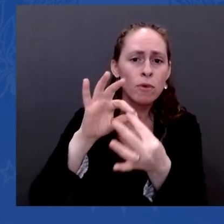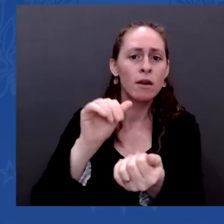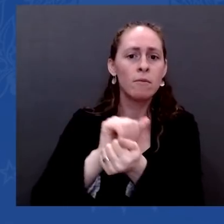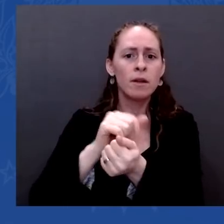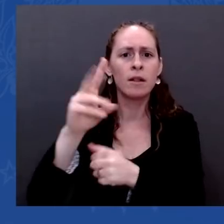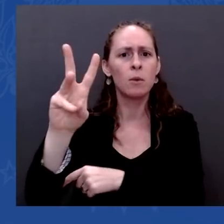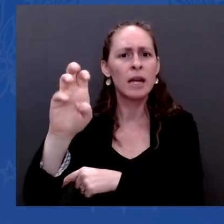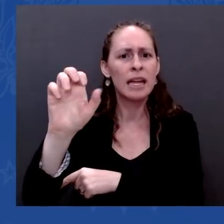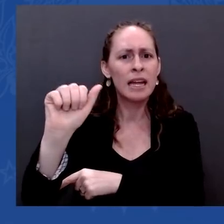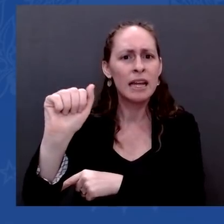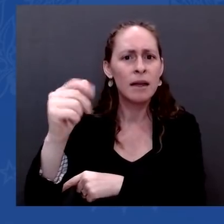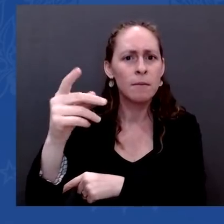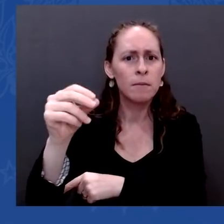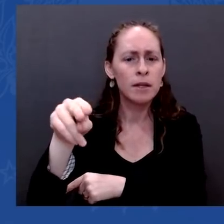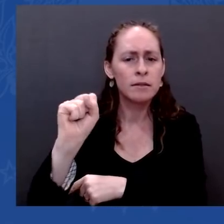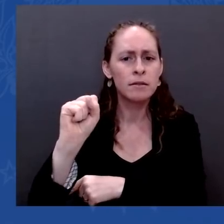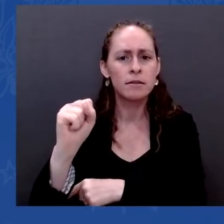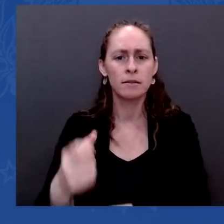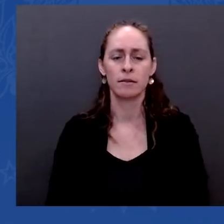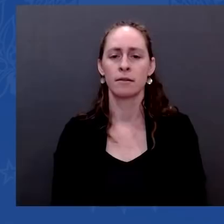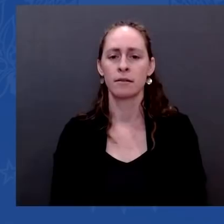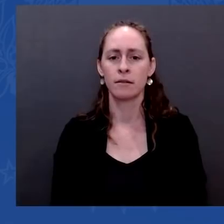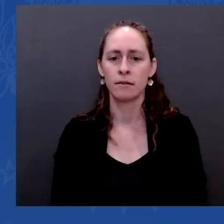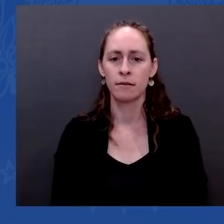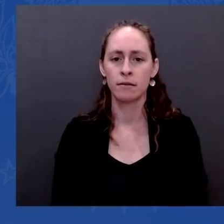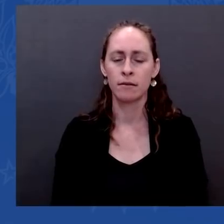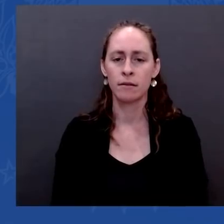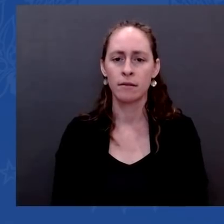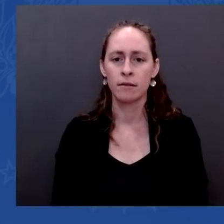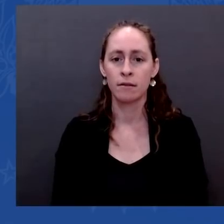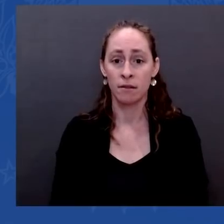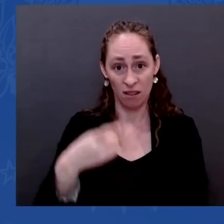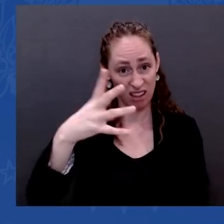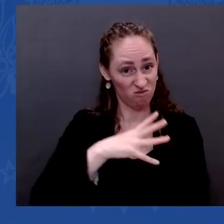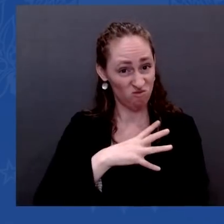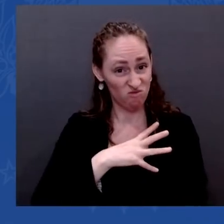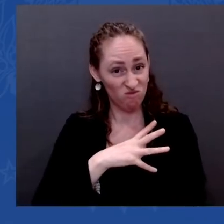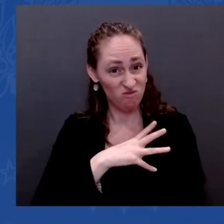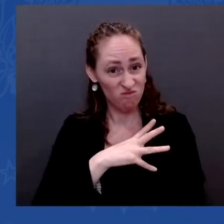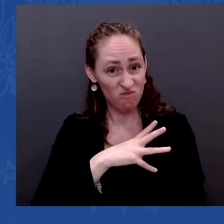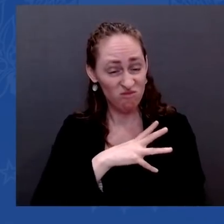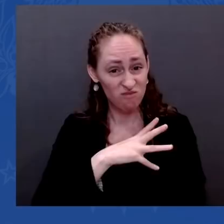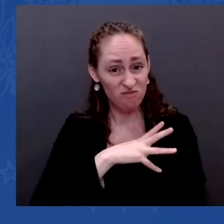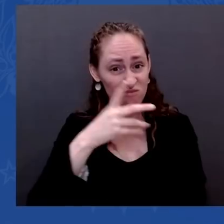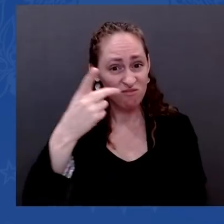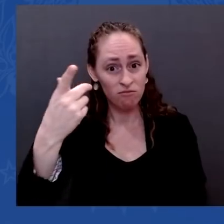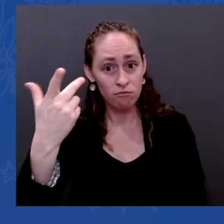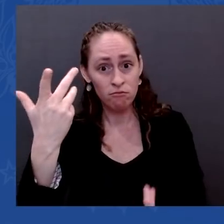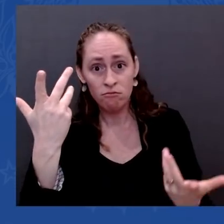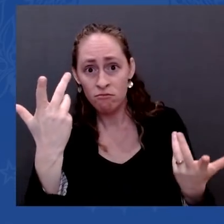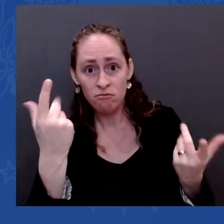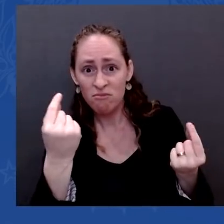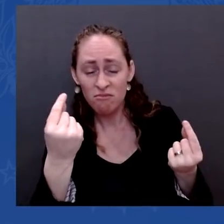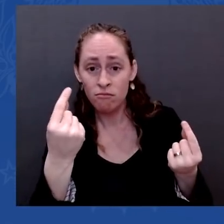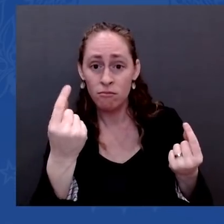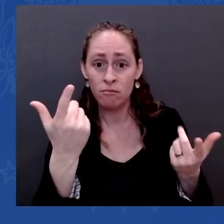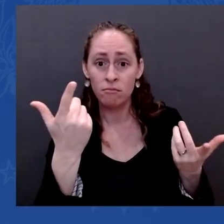And on Nord Stream 2, once again, do you think the current positioning of Germany